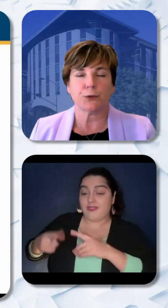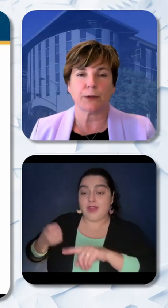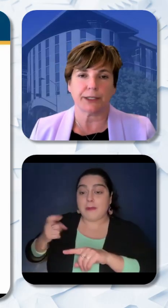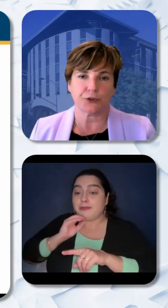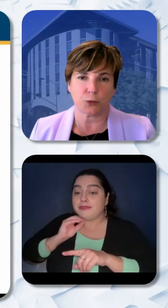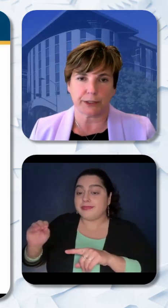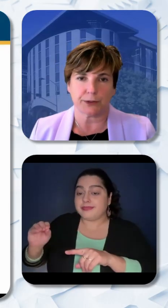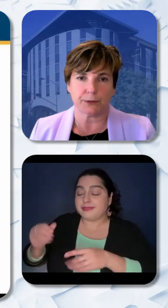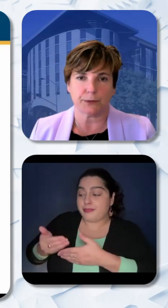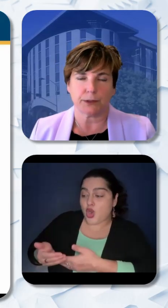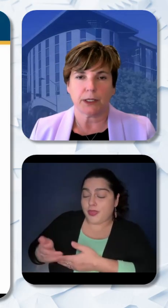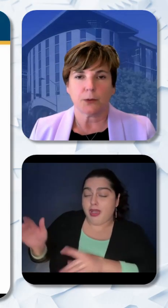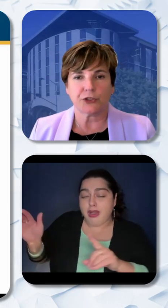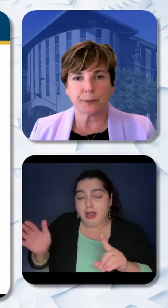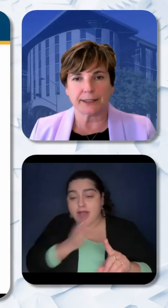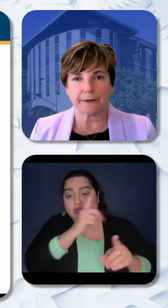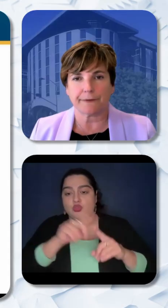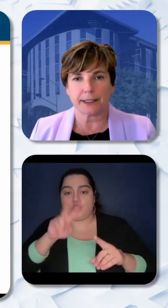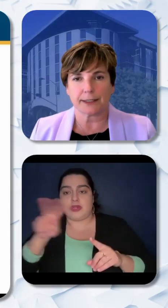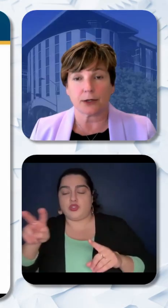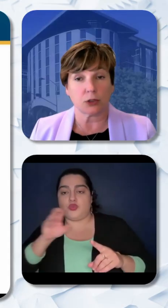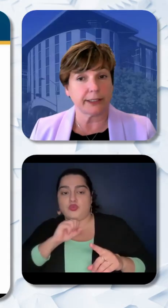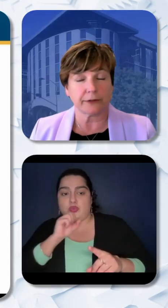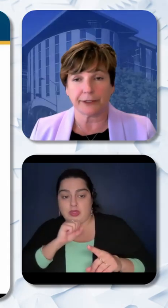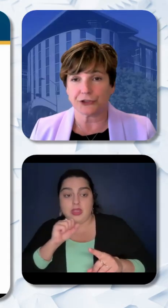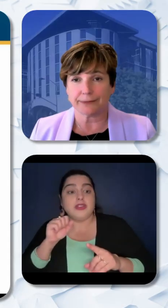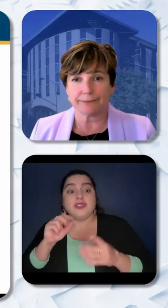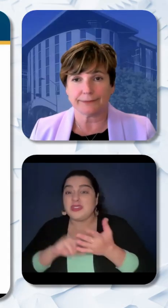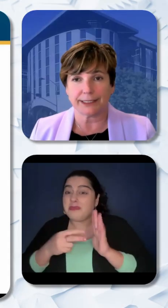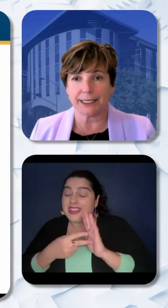to age 22, which it means it affects early intervention,